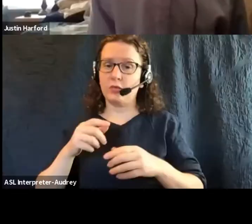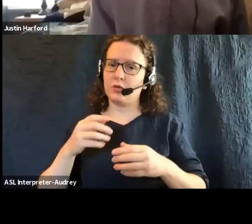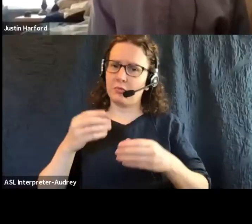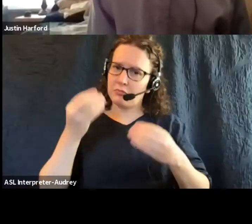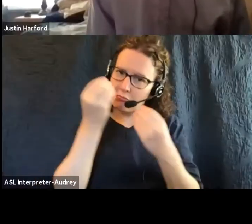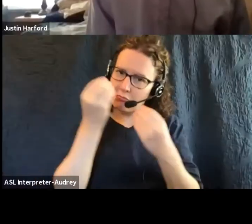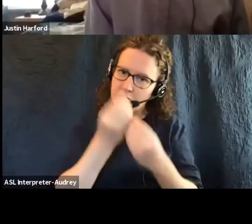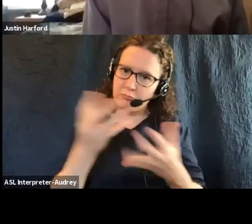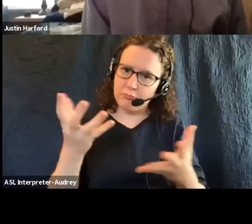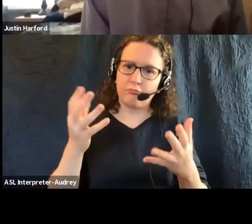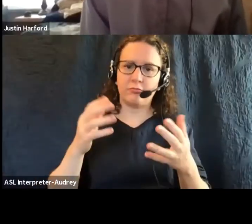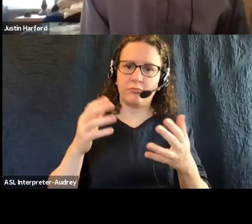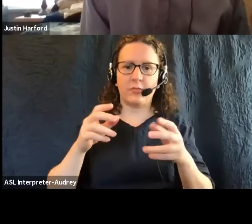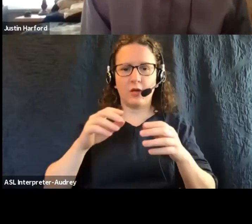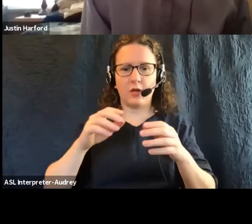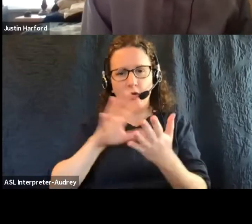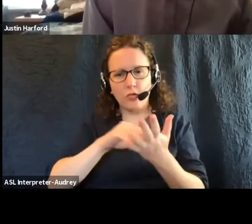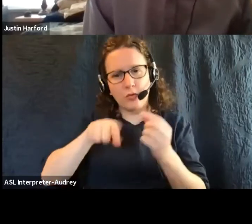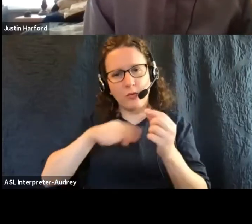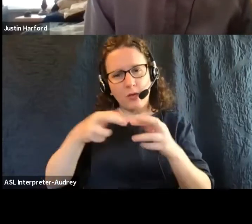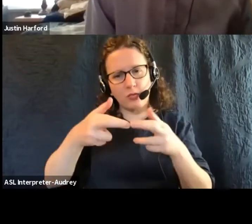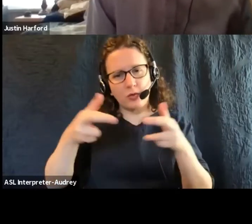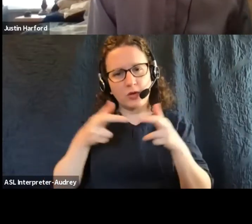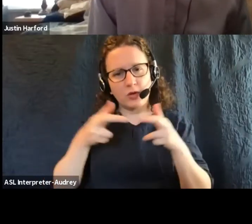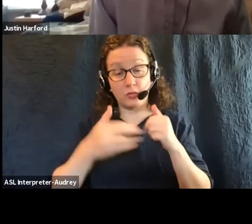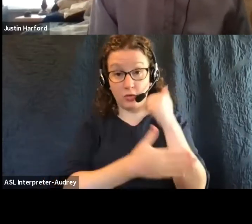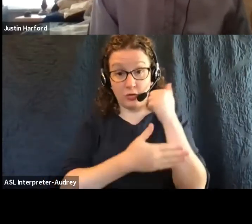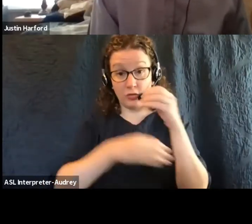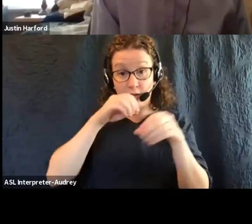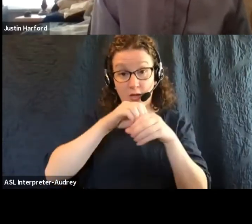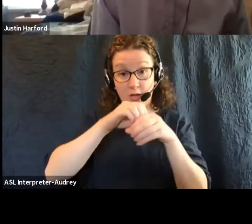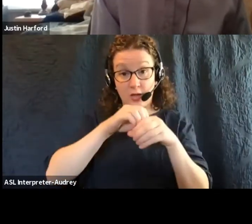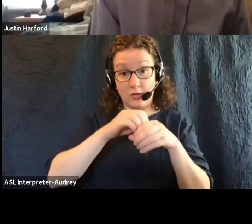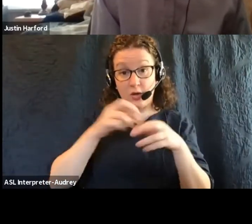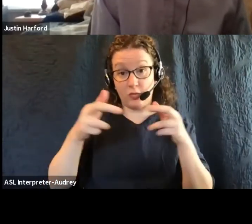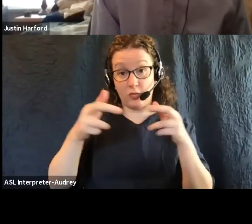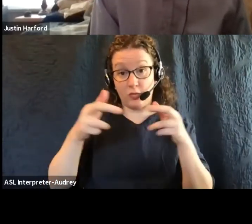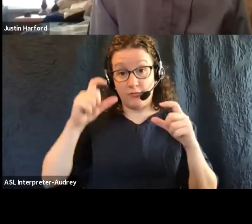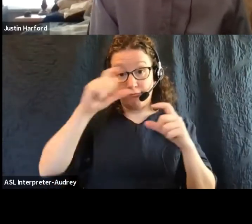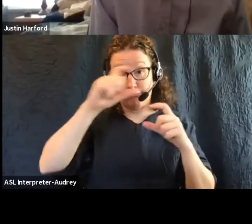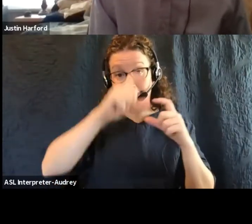a region or more specifically, countries in a region, by talking with and sharing about